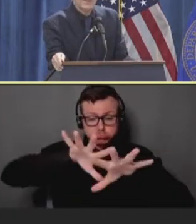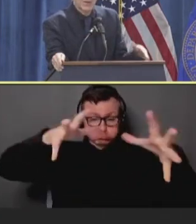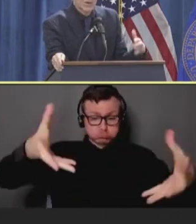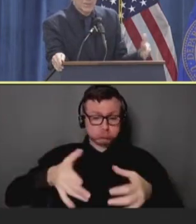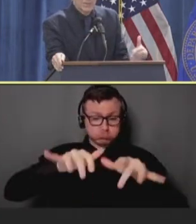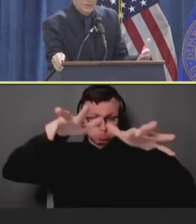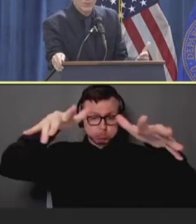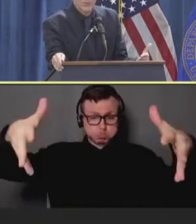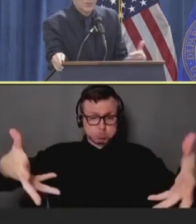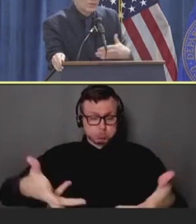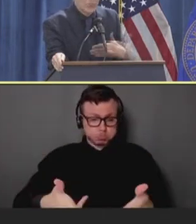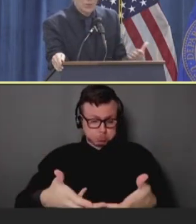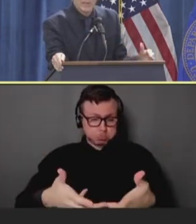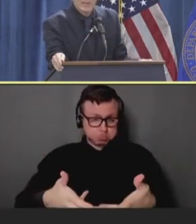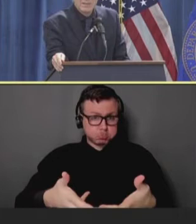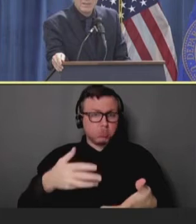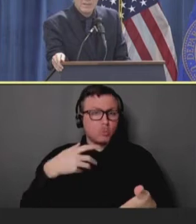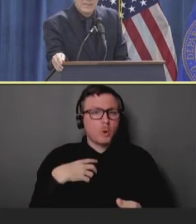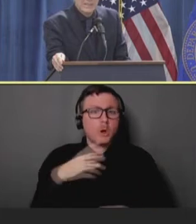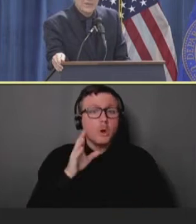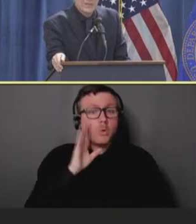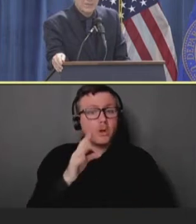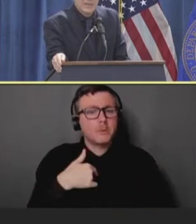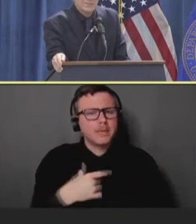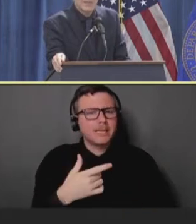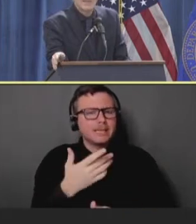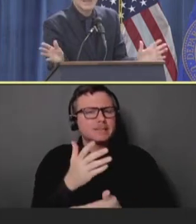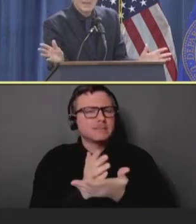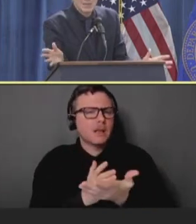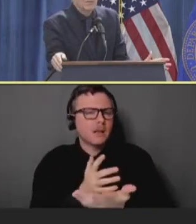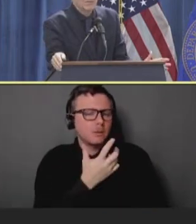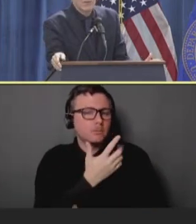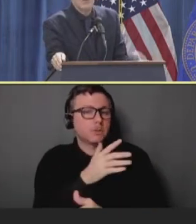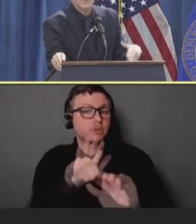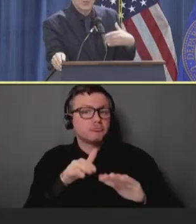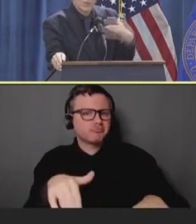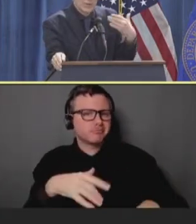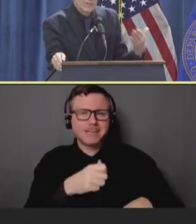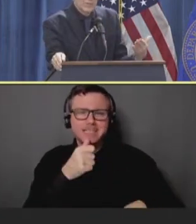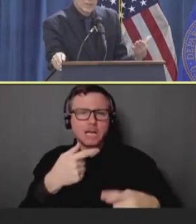are children who just don't get successfully immunized by it? I don't know.